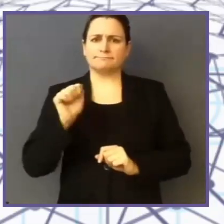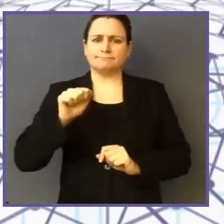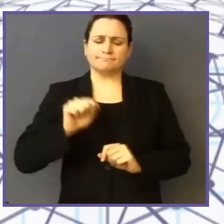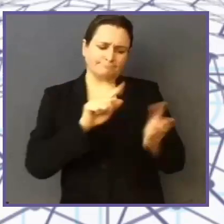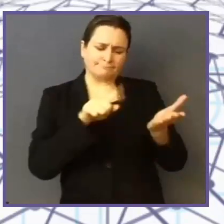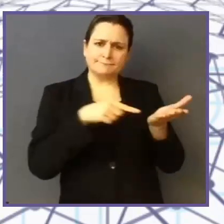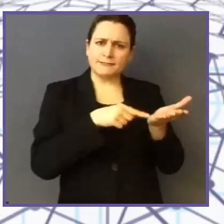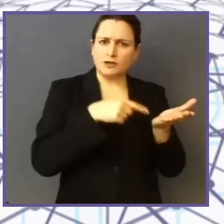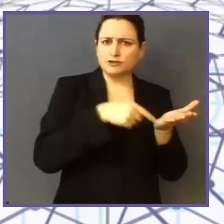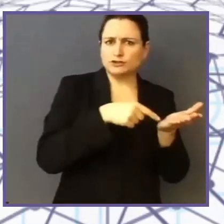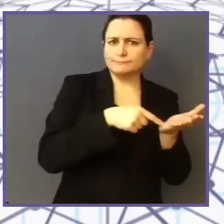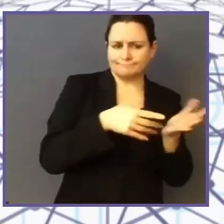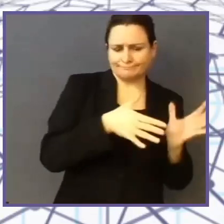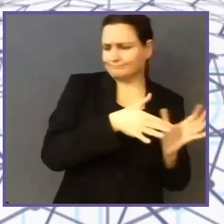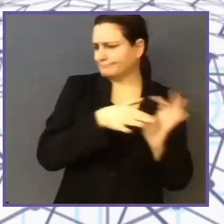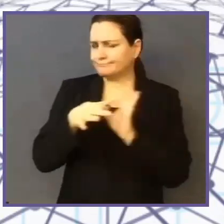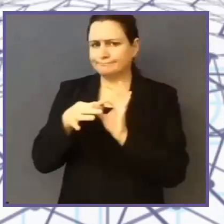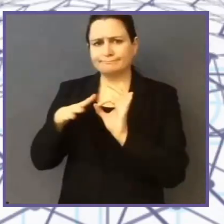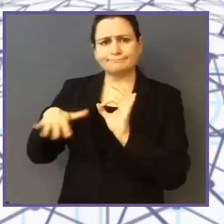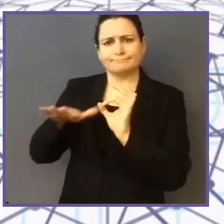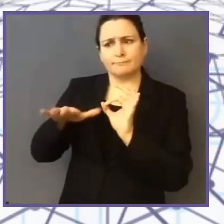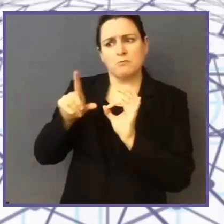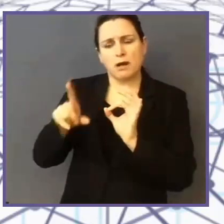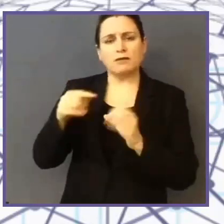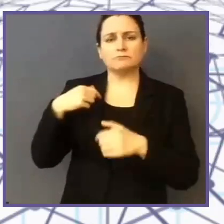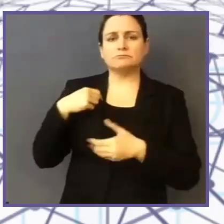from a variety of donor organisations.